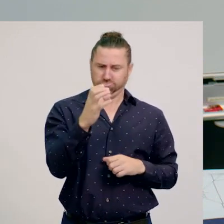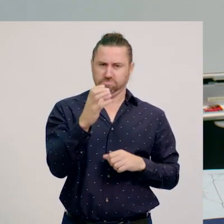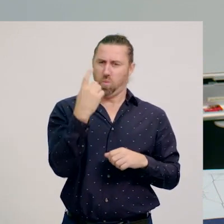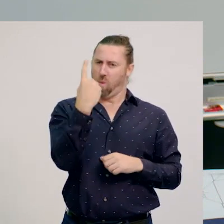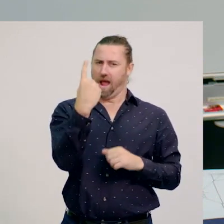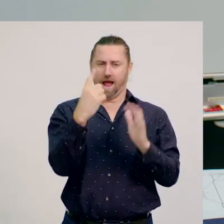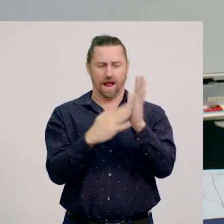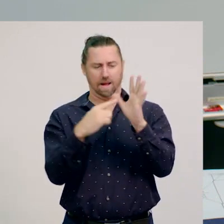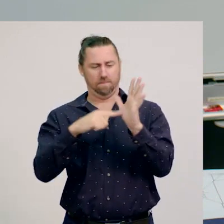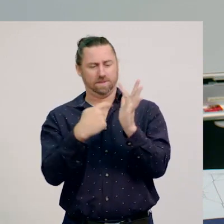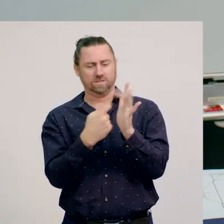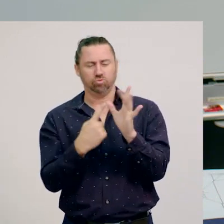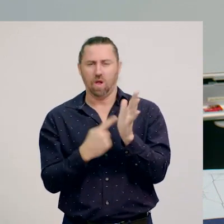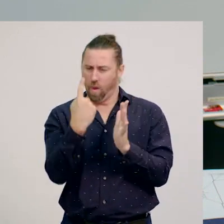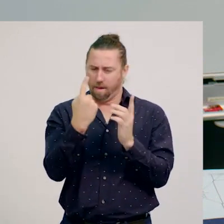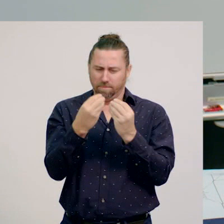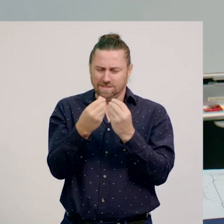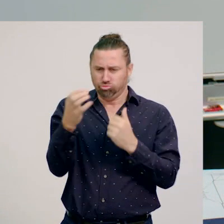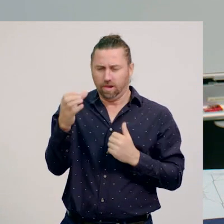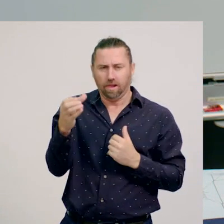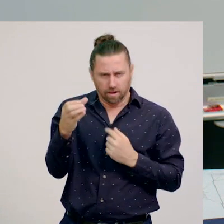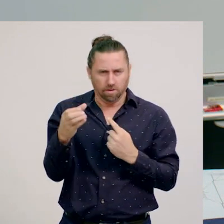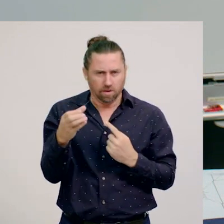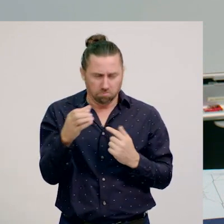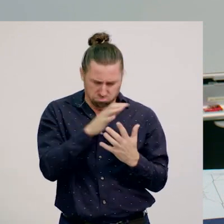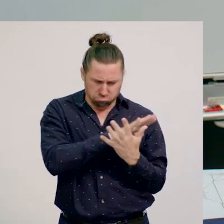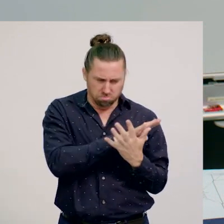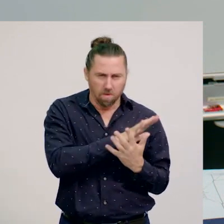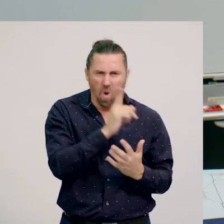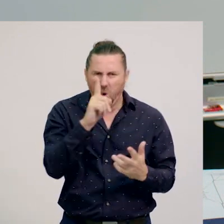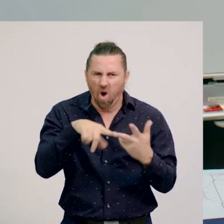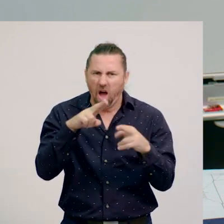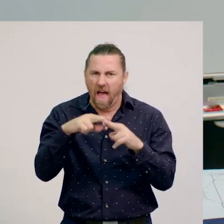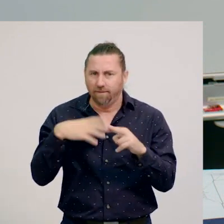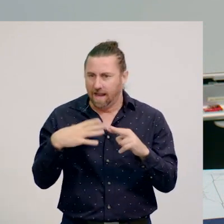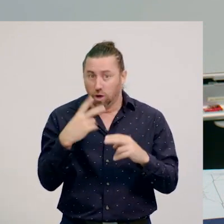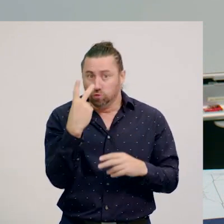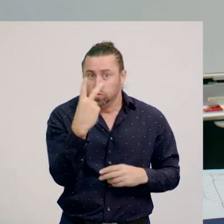But sometimes designers need to use different materials for parts of an object.